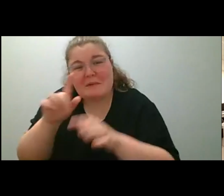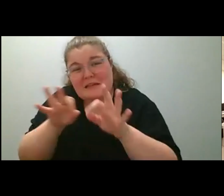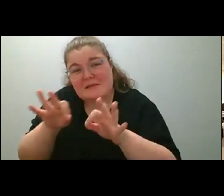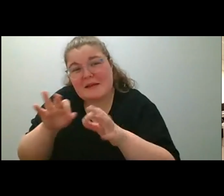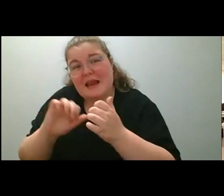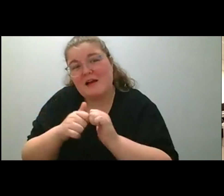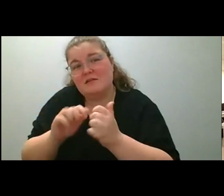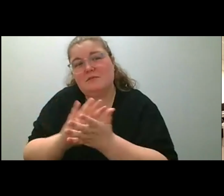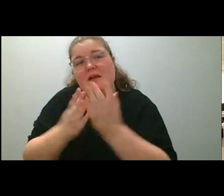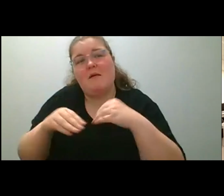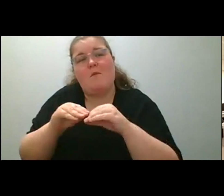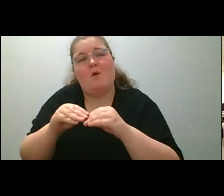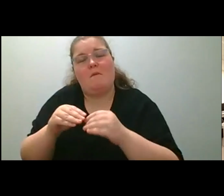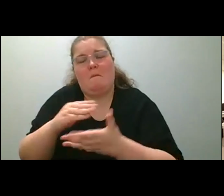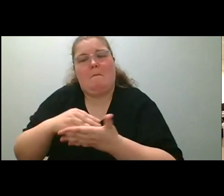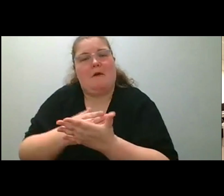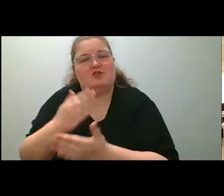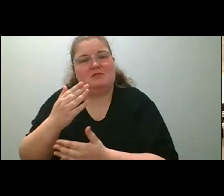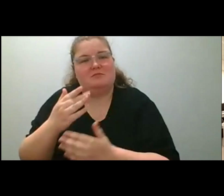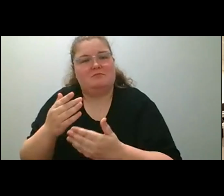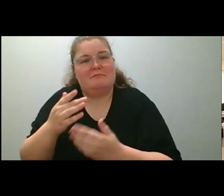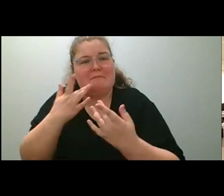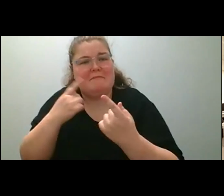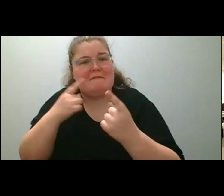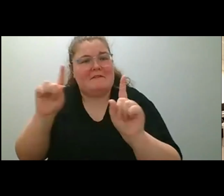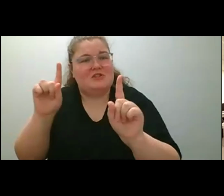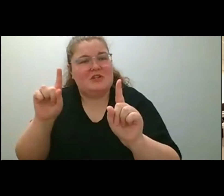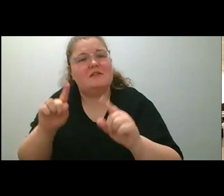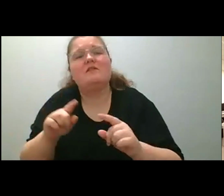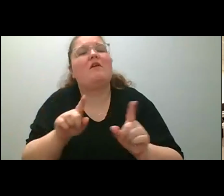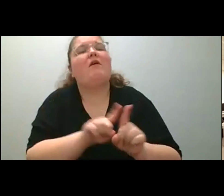And then what are some unique information or details